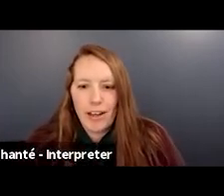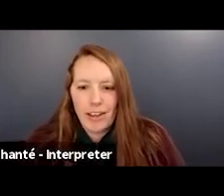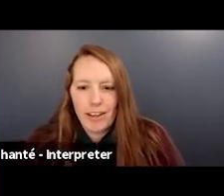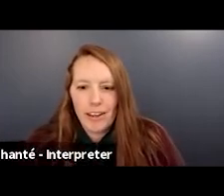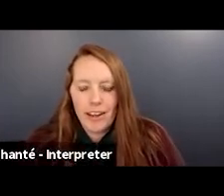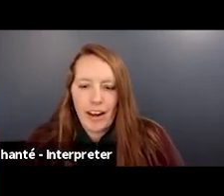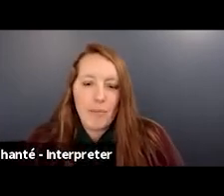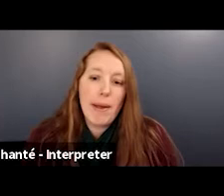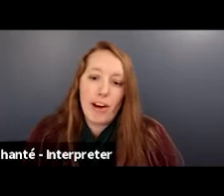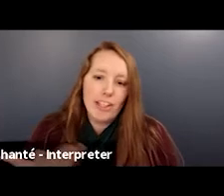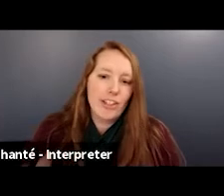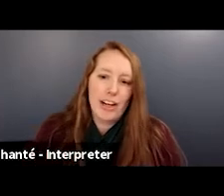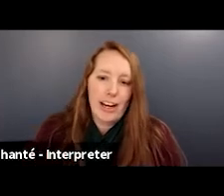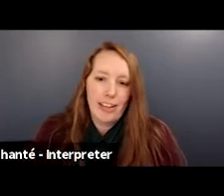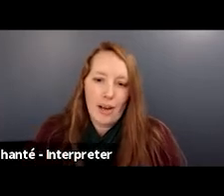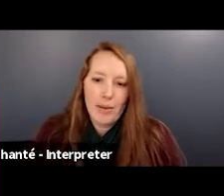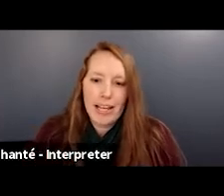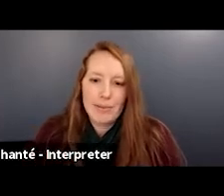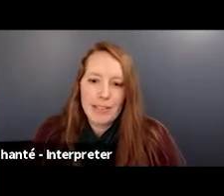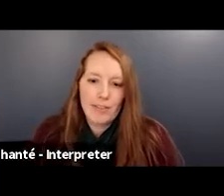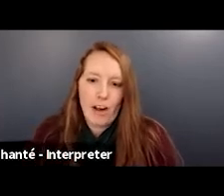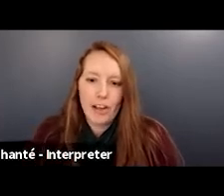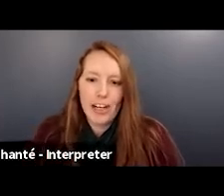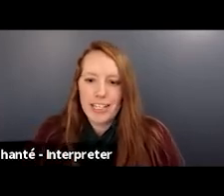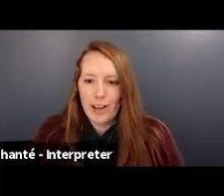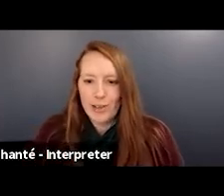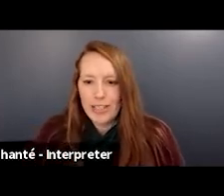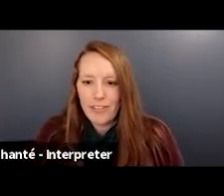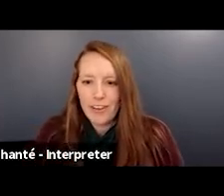My parents are in law. My husband's father is also deaf,